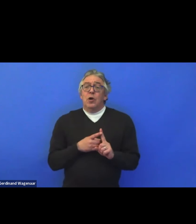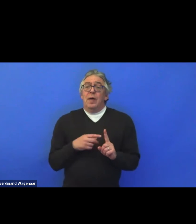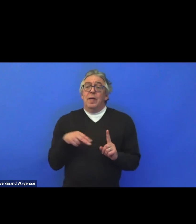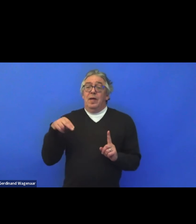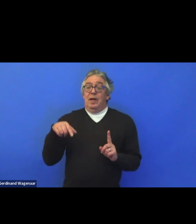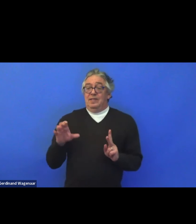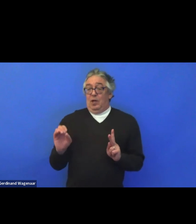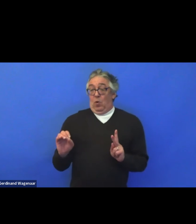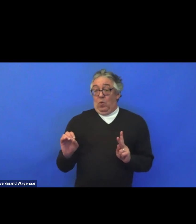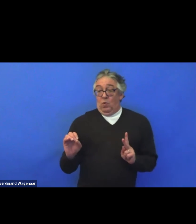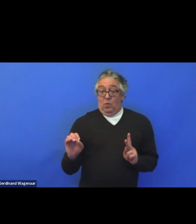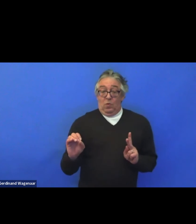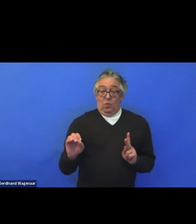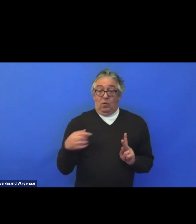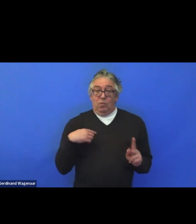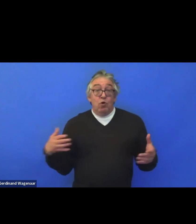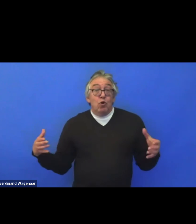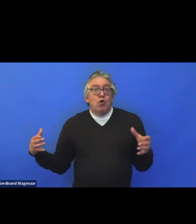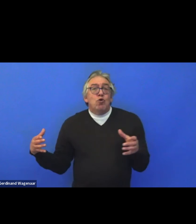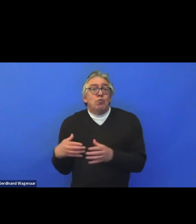in our small group.